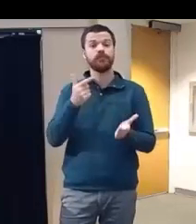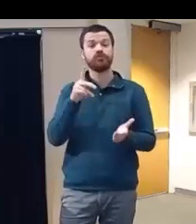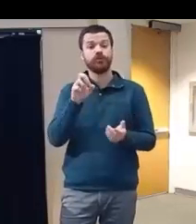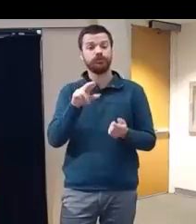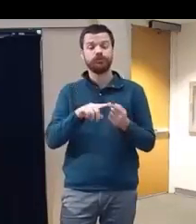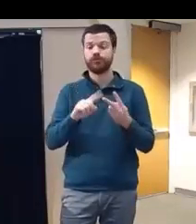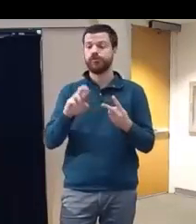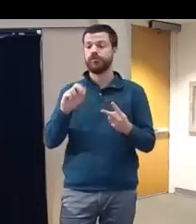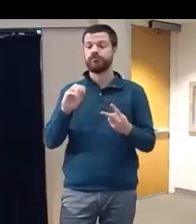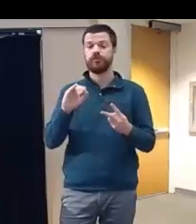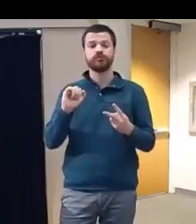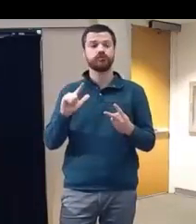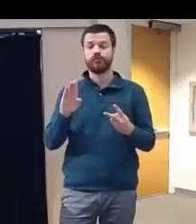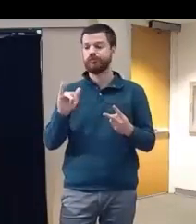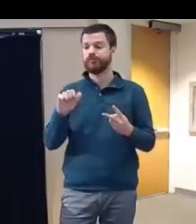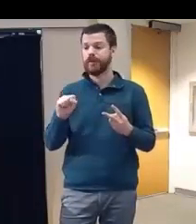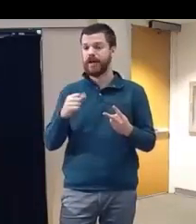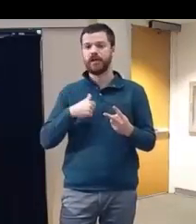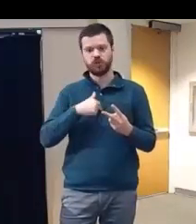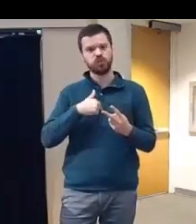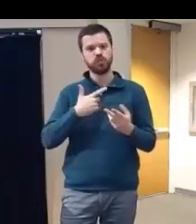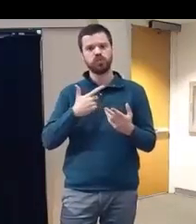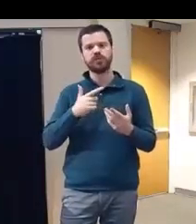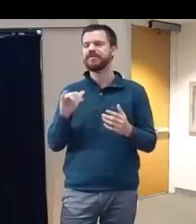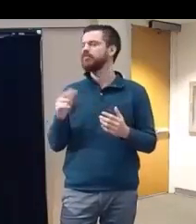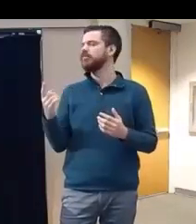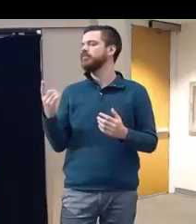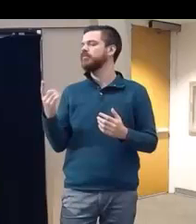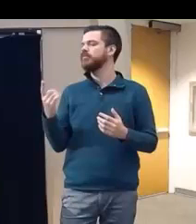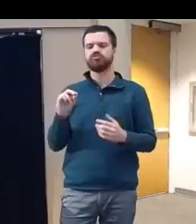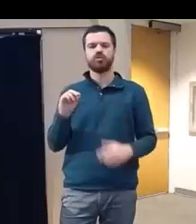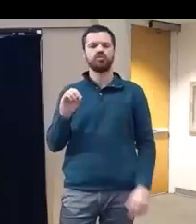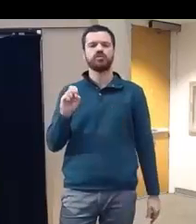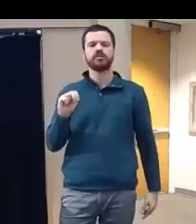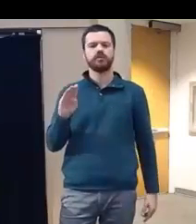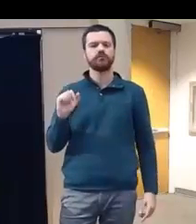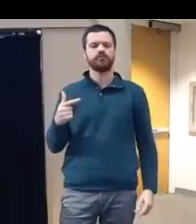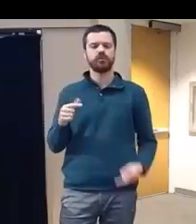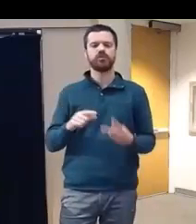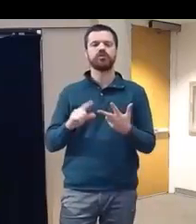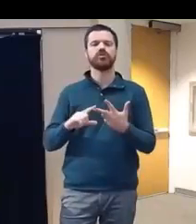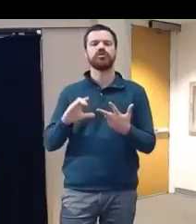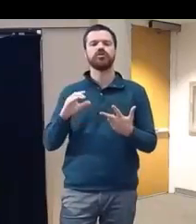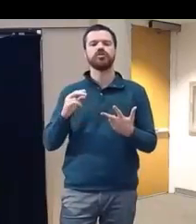Etc so we're walking up to that Dr Rosenberg and and Dr shaftel and I are walking up to that to